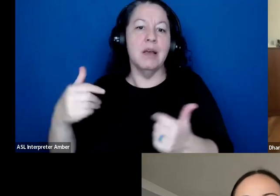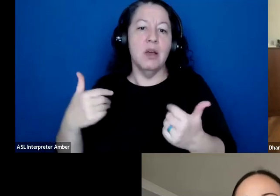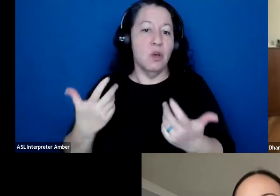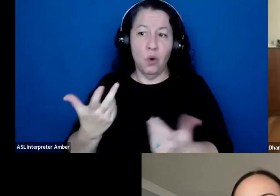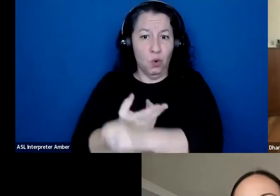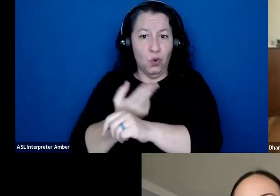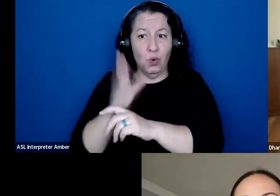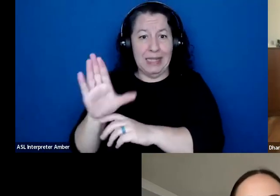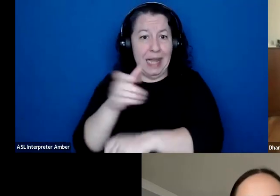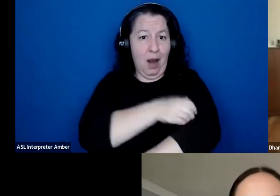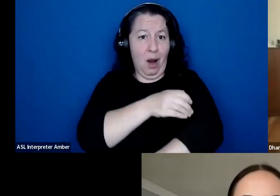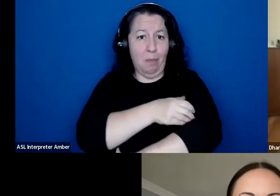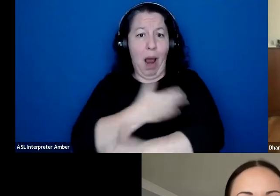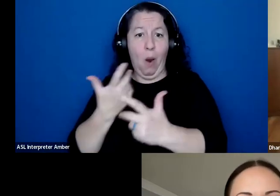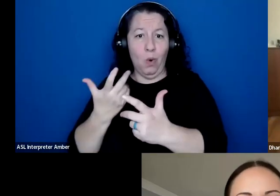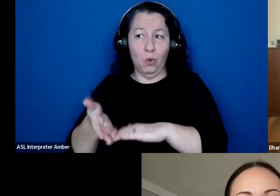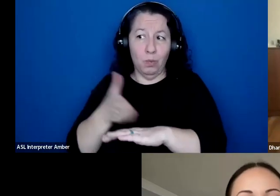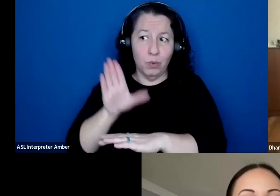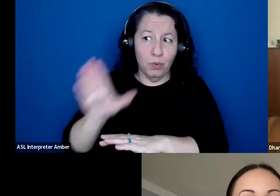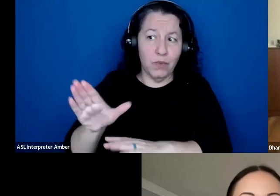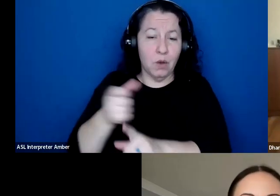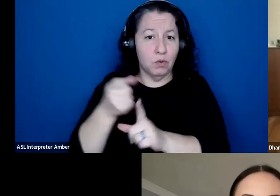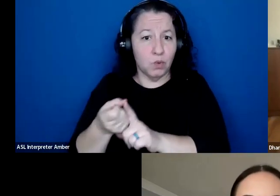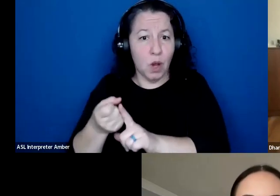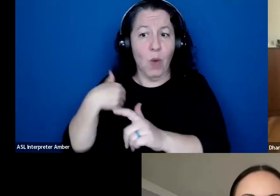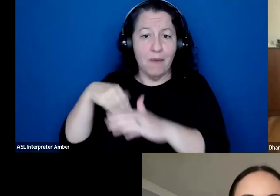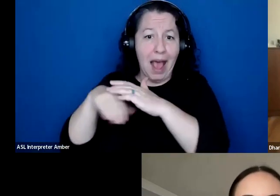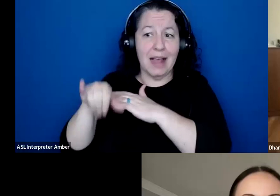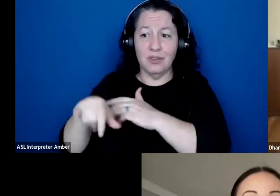who have access to those spaces and have access to different resources